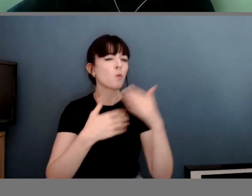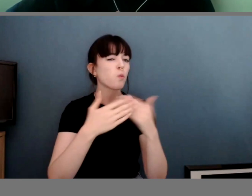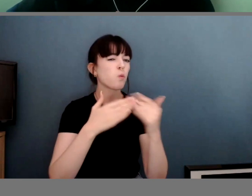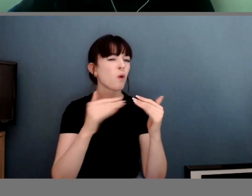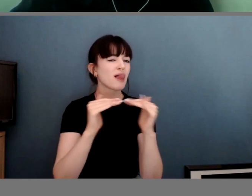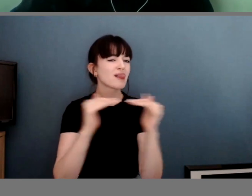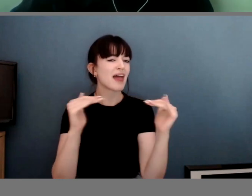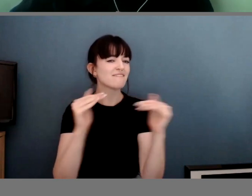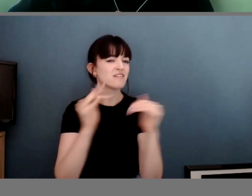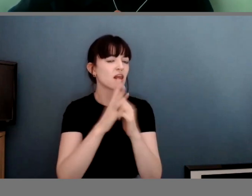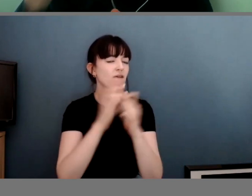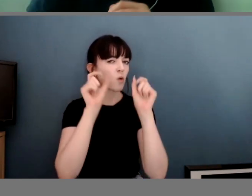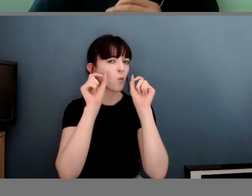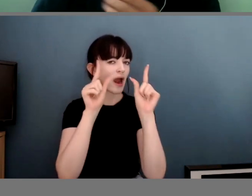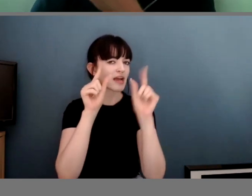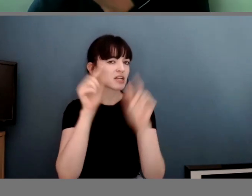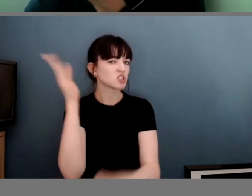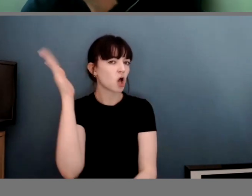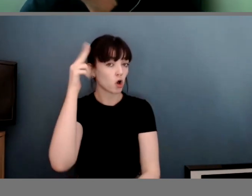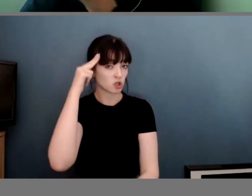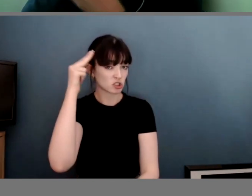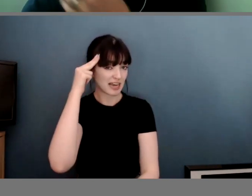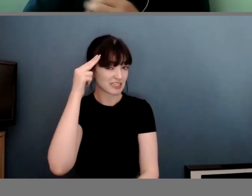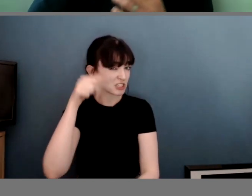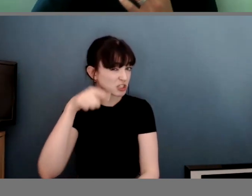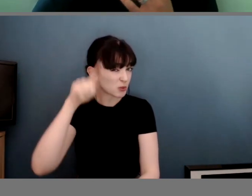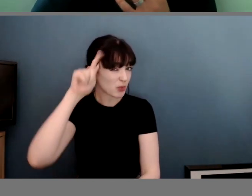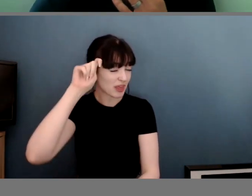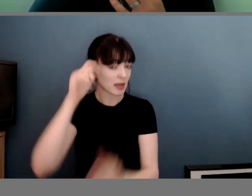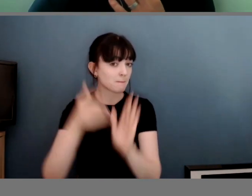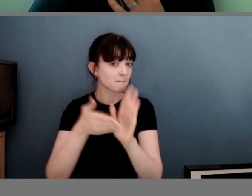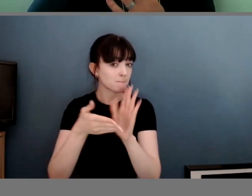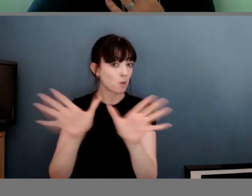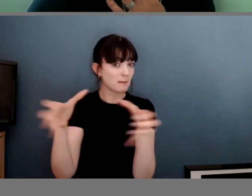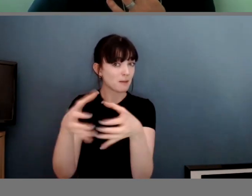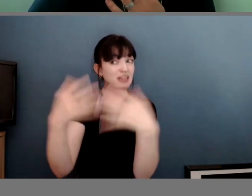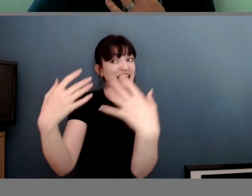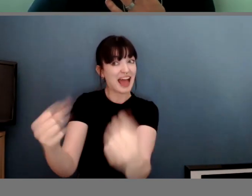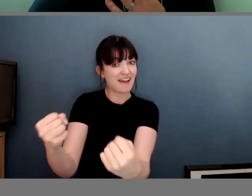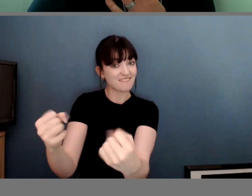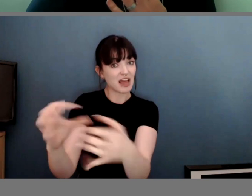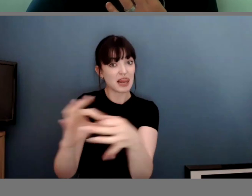do you know exists among public bodies about their obligations to bring public buildings into